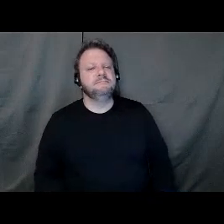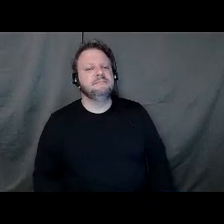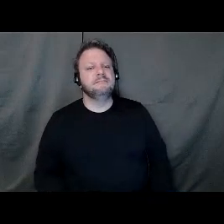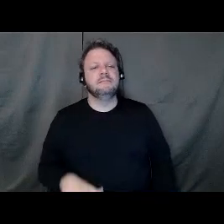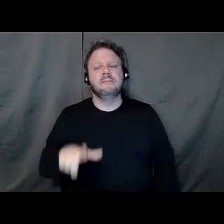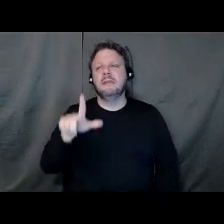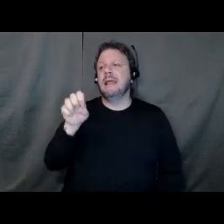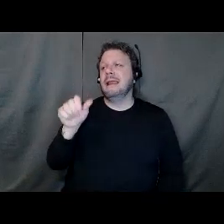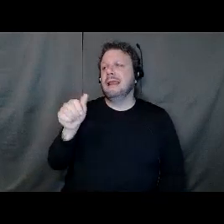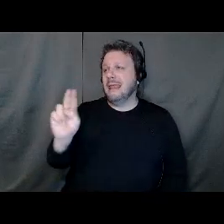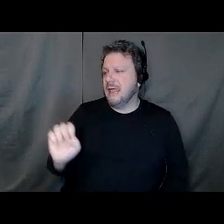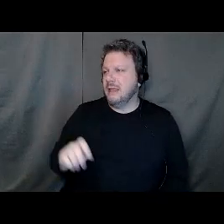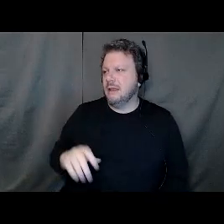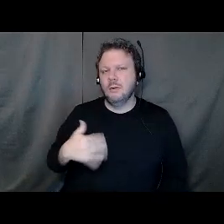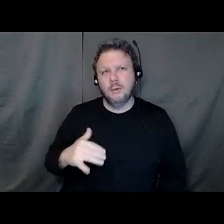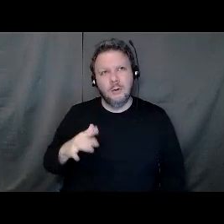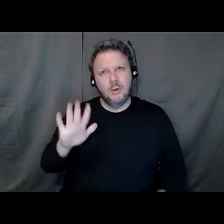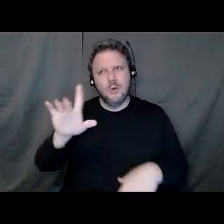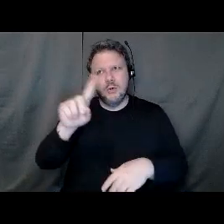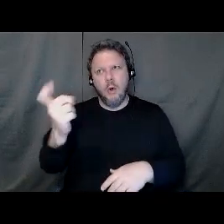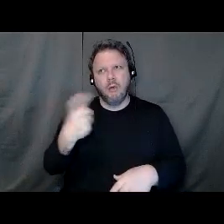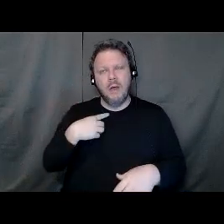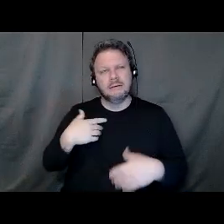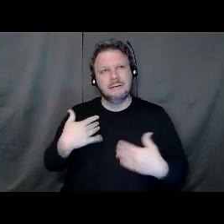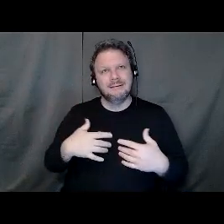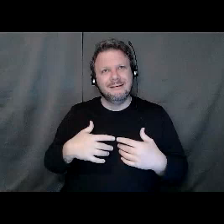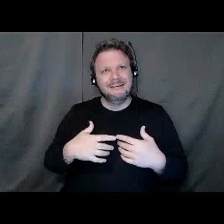Your question is much more timely than you realize.